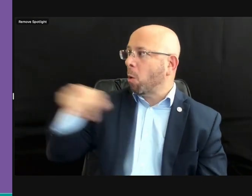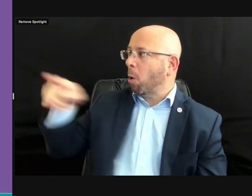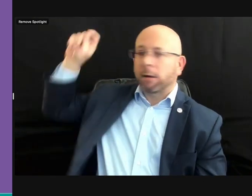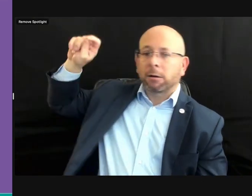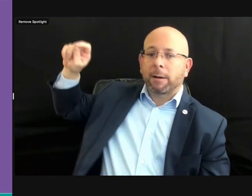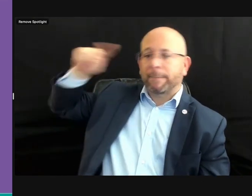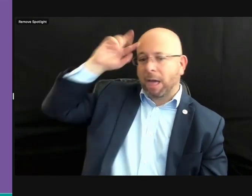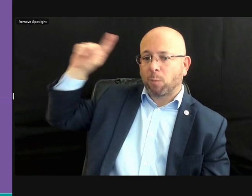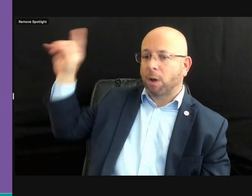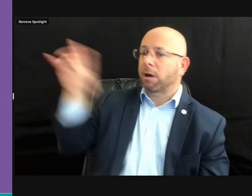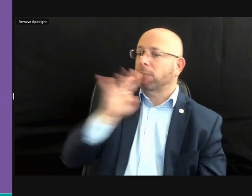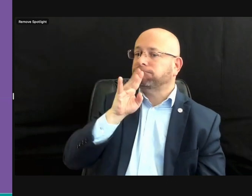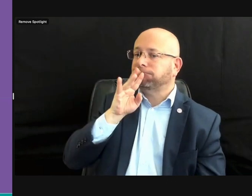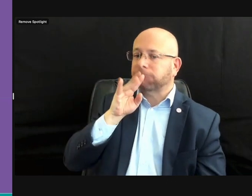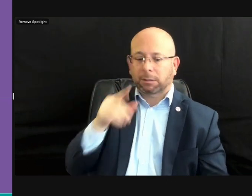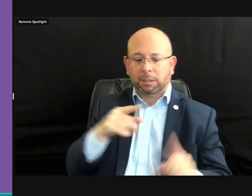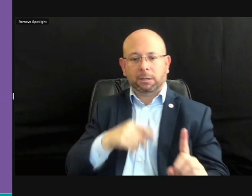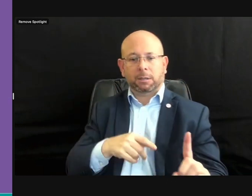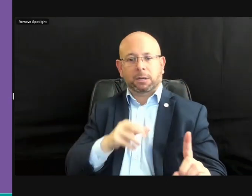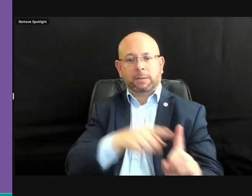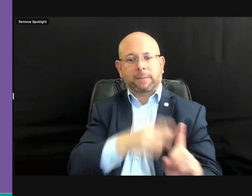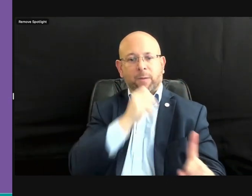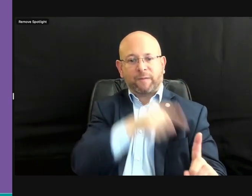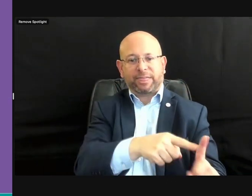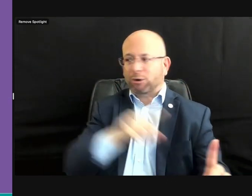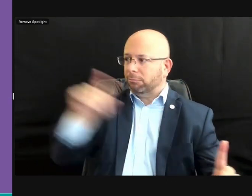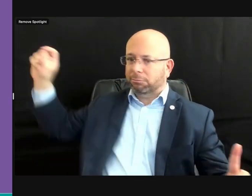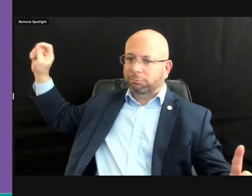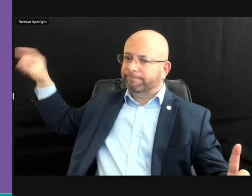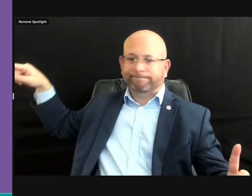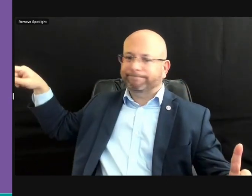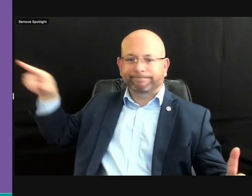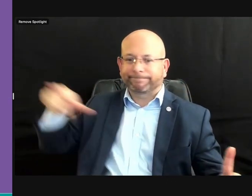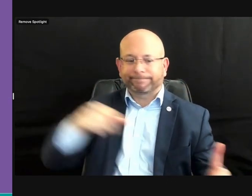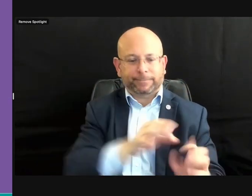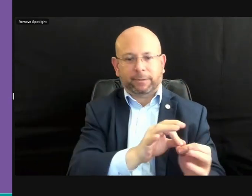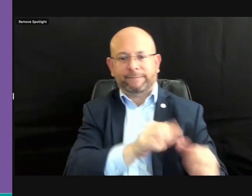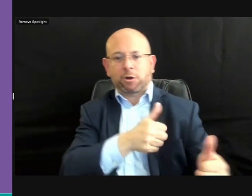But when the person speaking walks away from the microphone, let's say to write on a whiteboard,